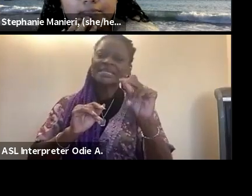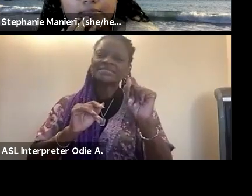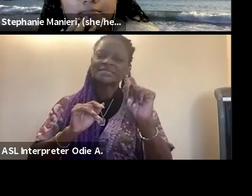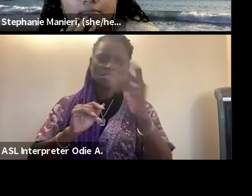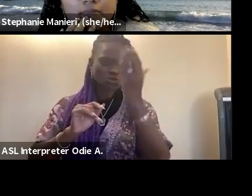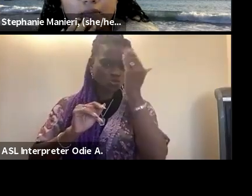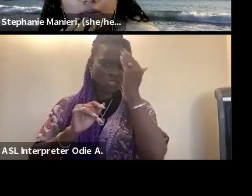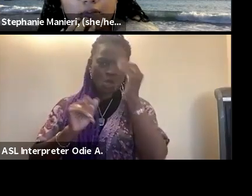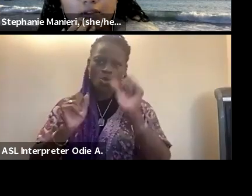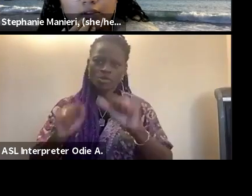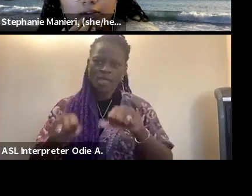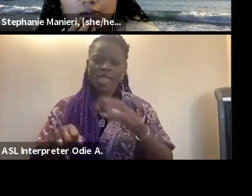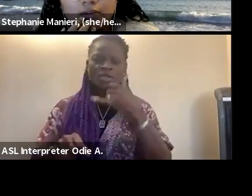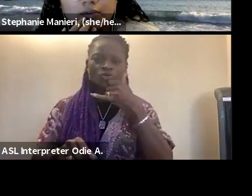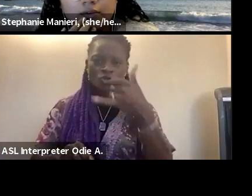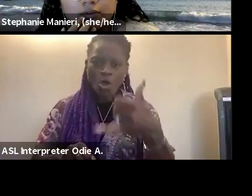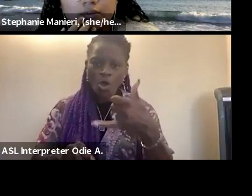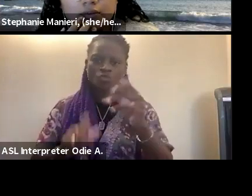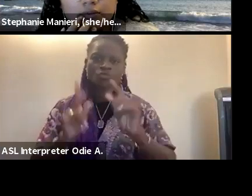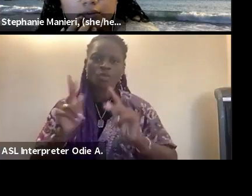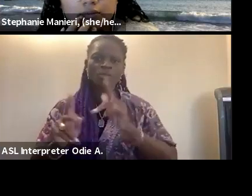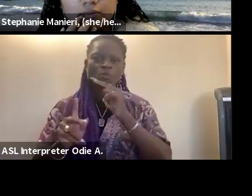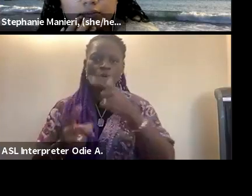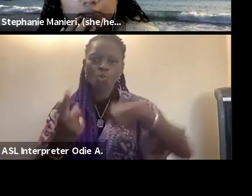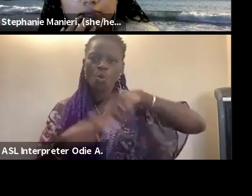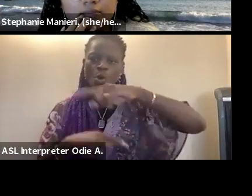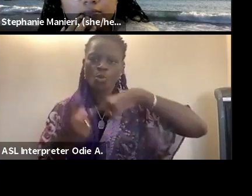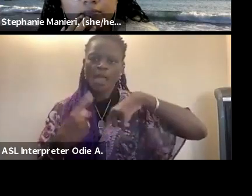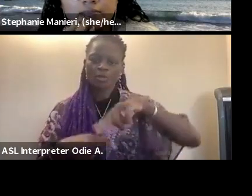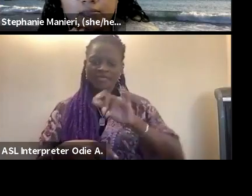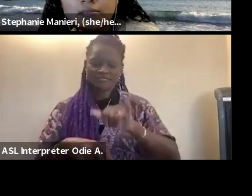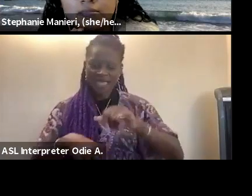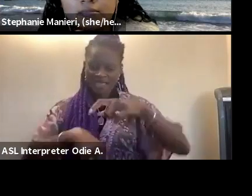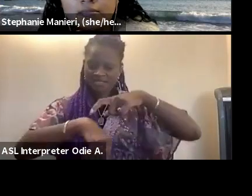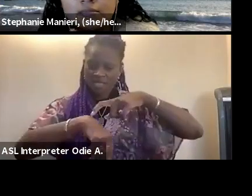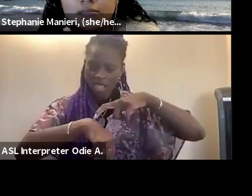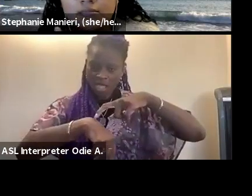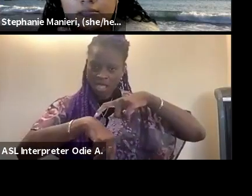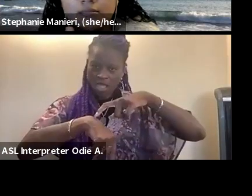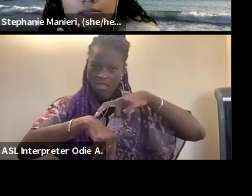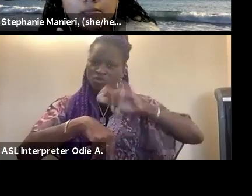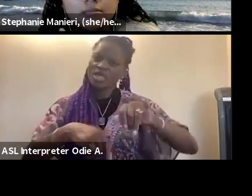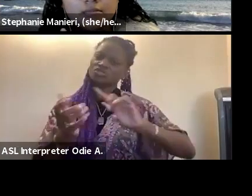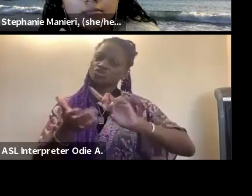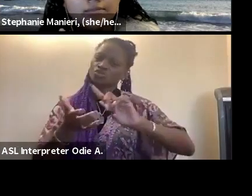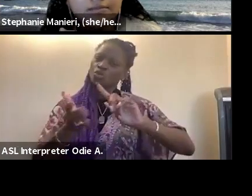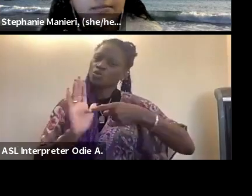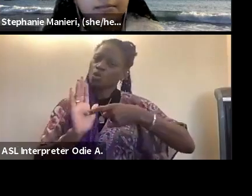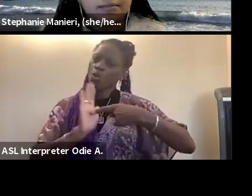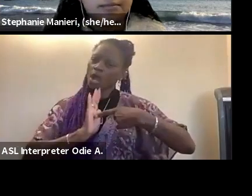So those are kind of the requirements, and it's an opt in system.